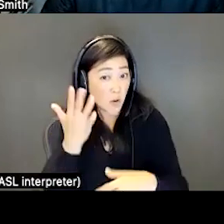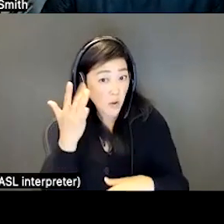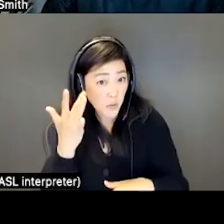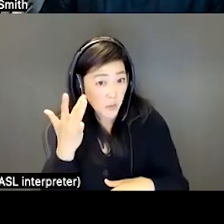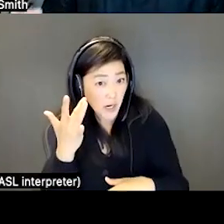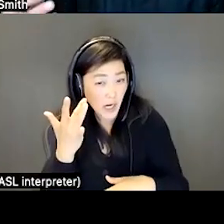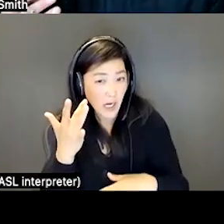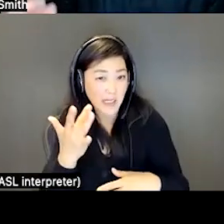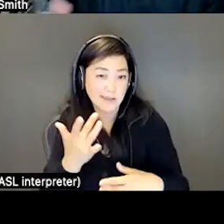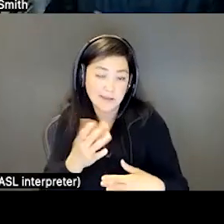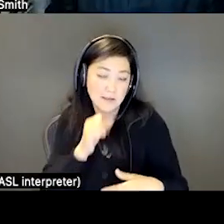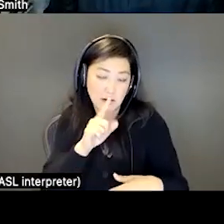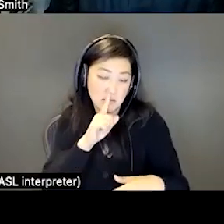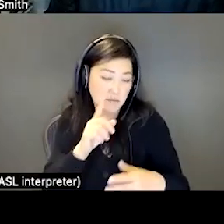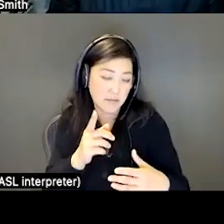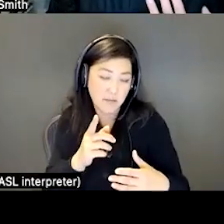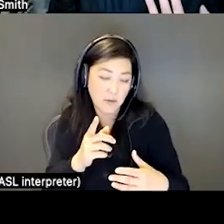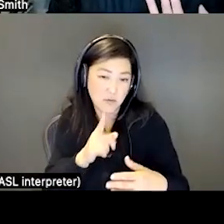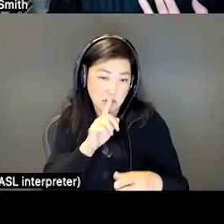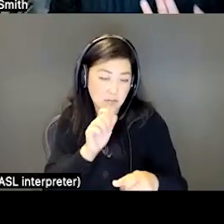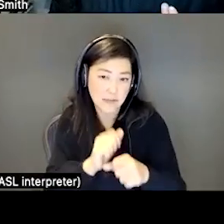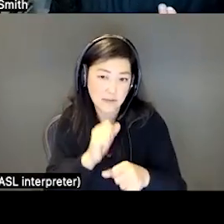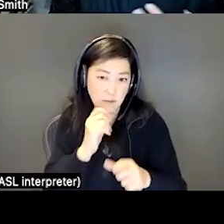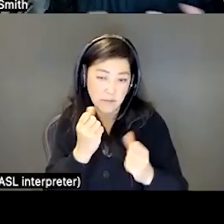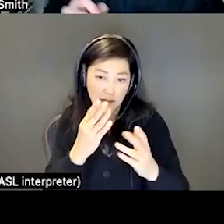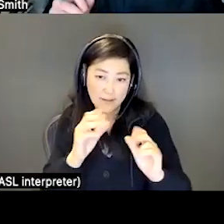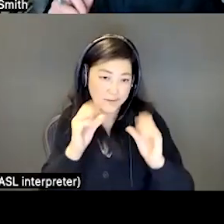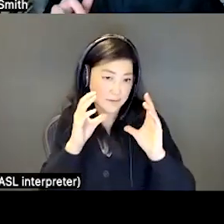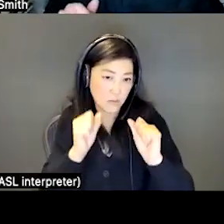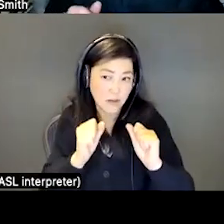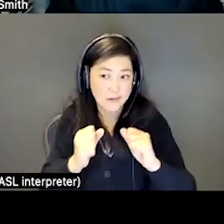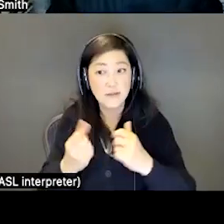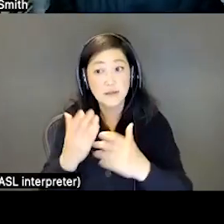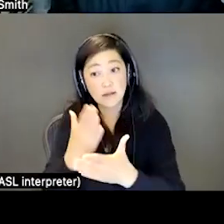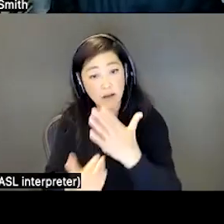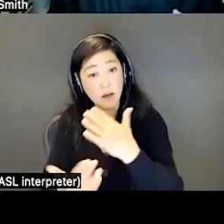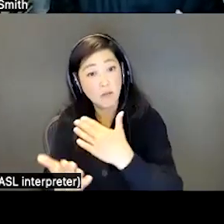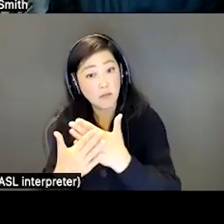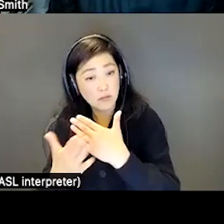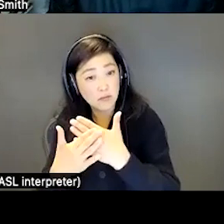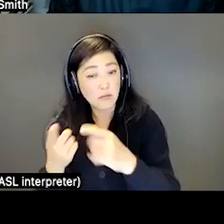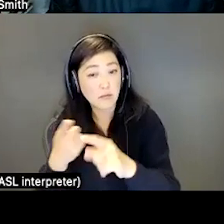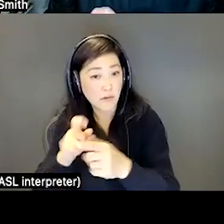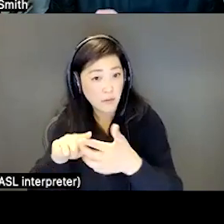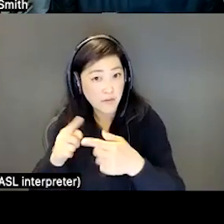many surprises here really, but the top one there is recommendations from a friend, got newspaper